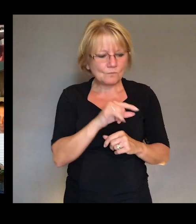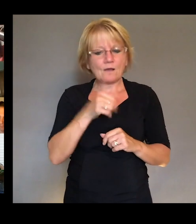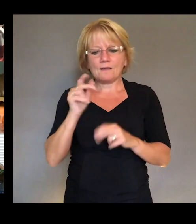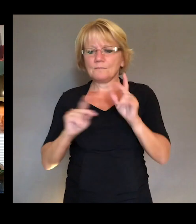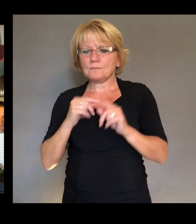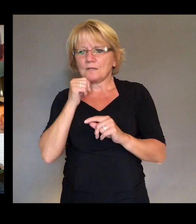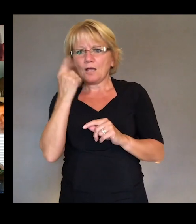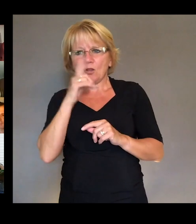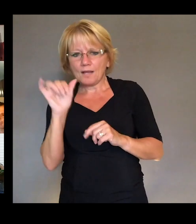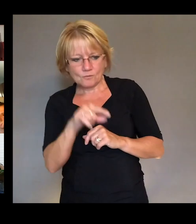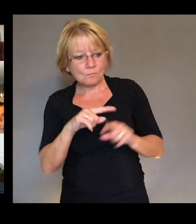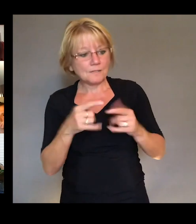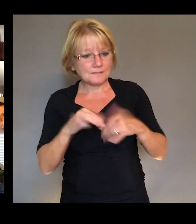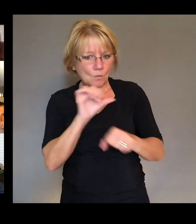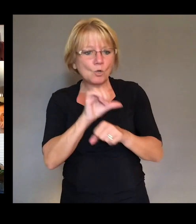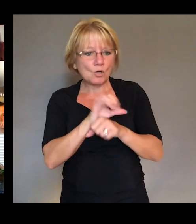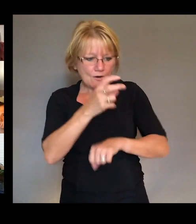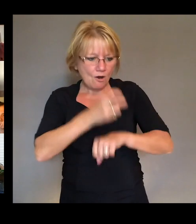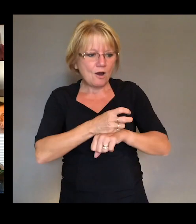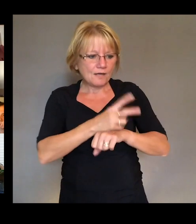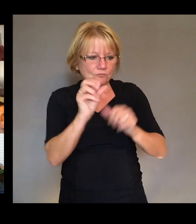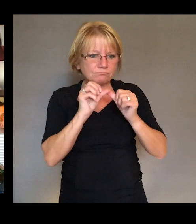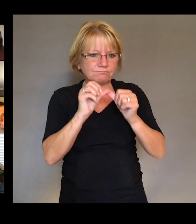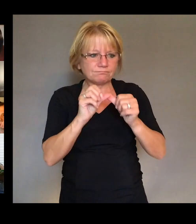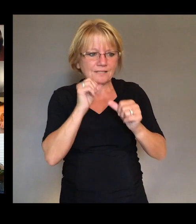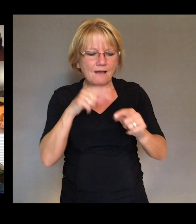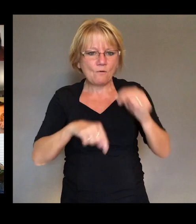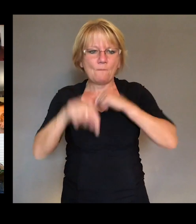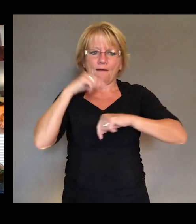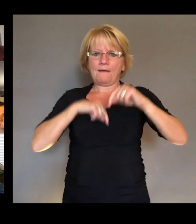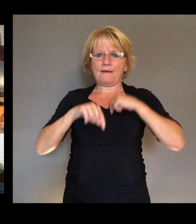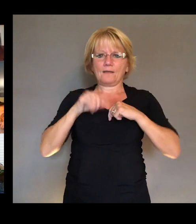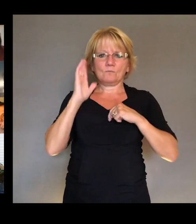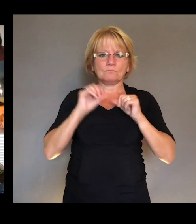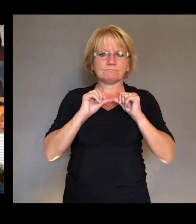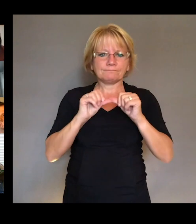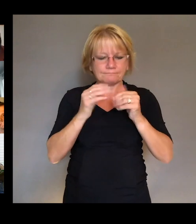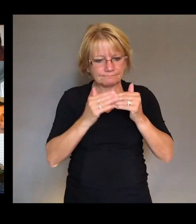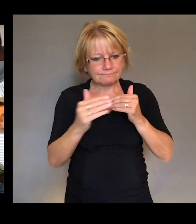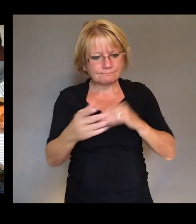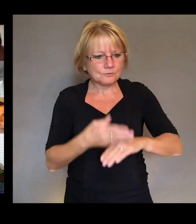that are working really hard to make sure that we don't go back to those ways and that we're gonna continue to go forward